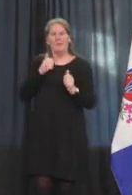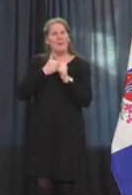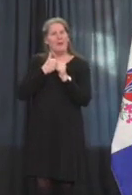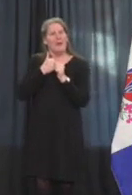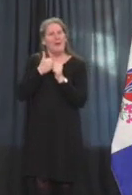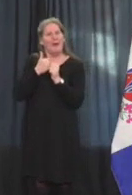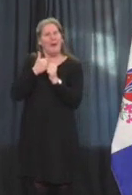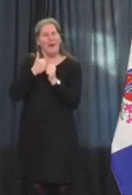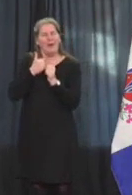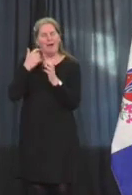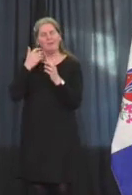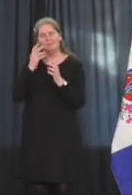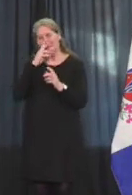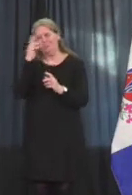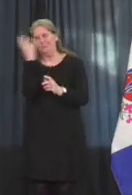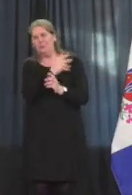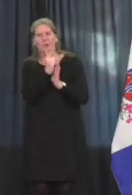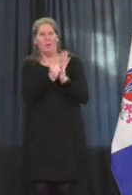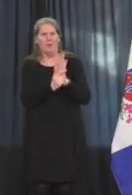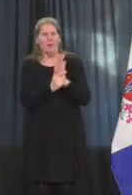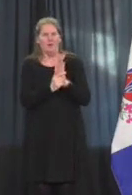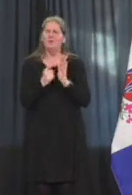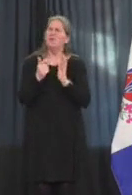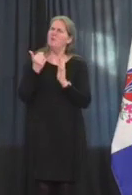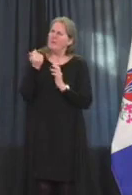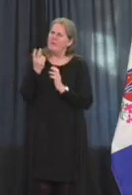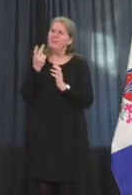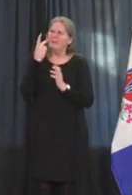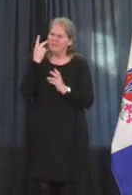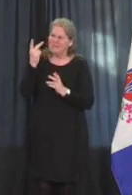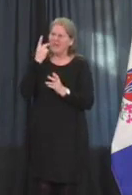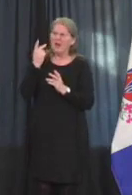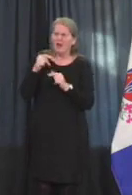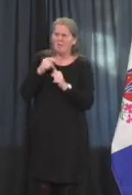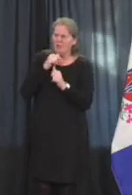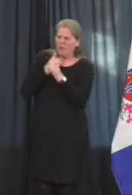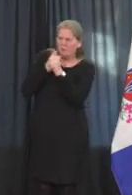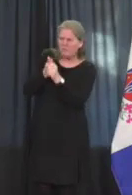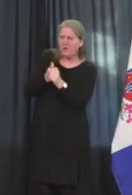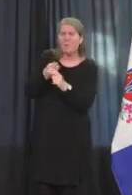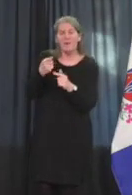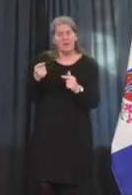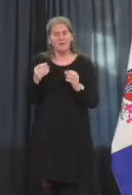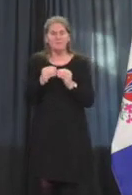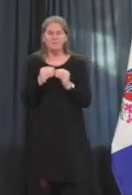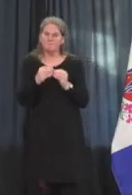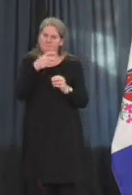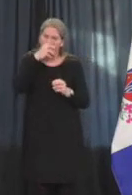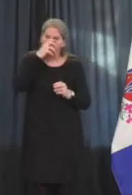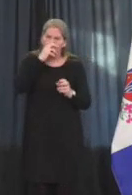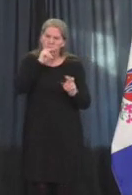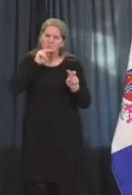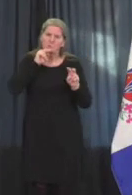WHERE IT'S NOT APPROPRIATE. AND WE HOPE THAT THIS NEXT STEP WILL HELP TO GET US FURTHER. AND BUT WE'RE NOT AFRAID TO GO